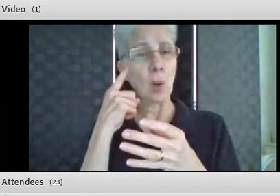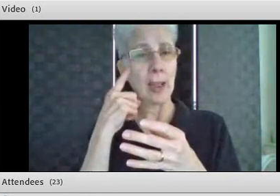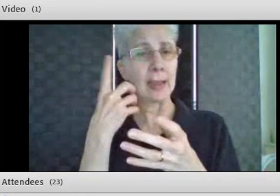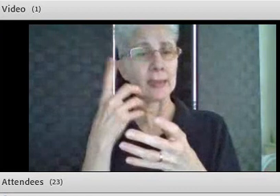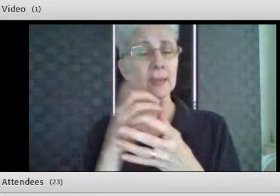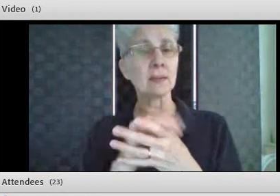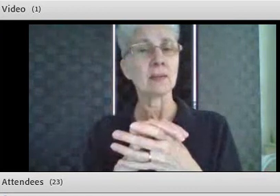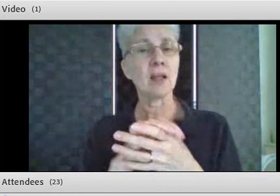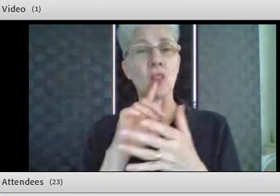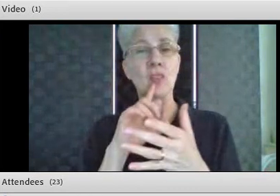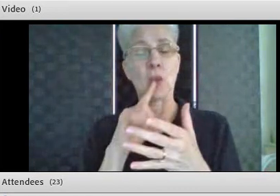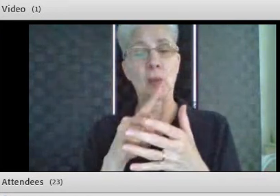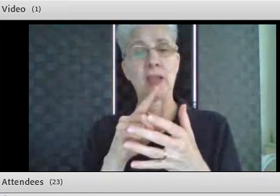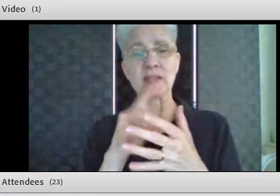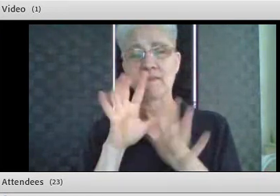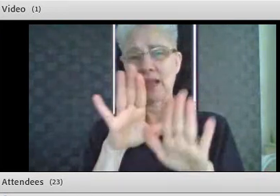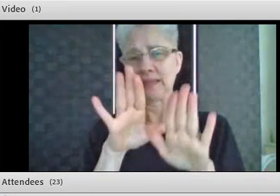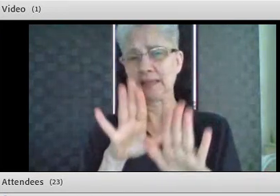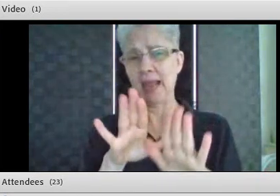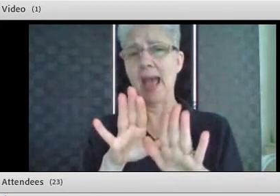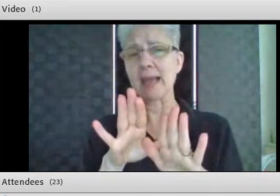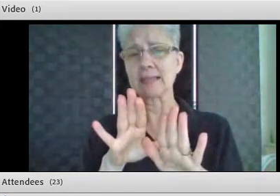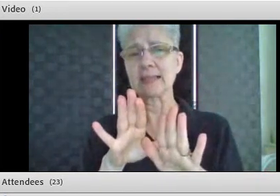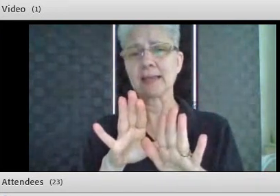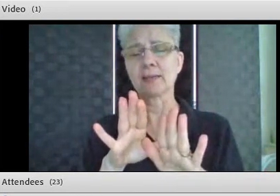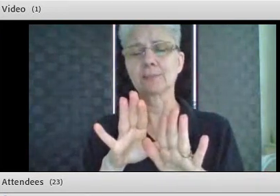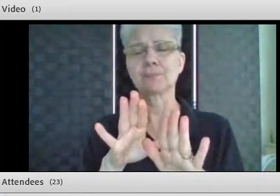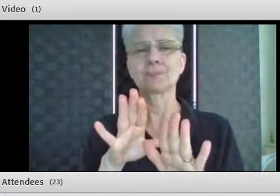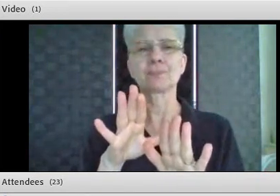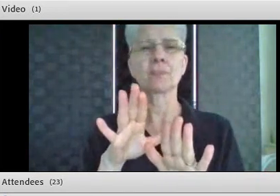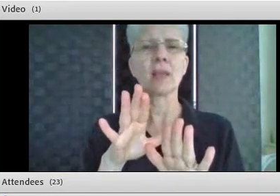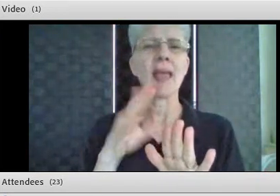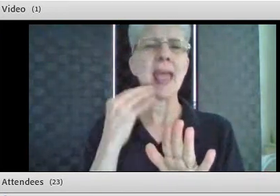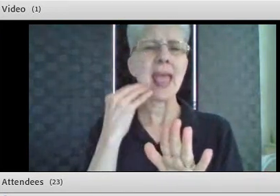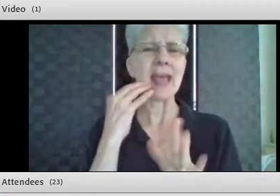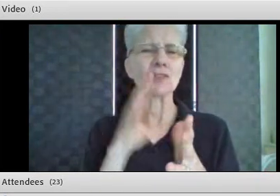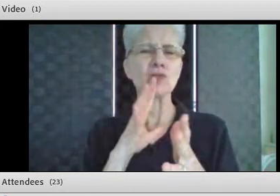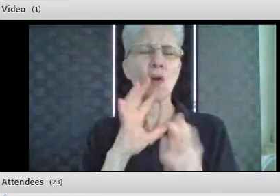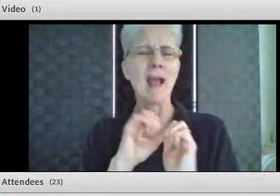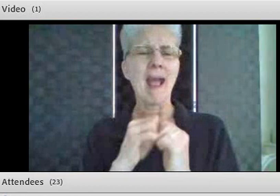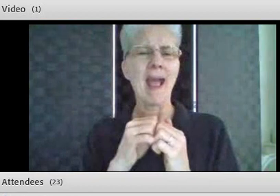There is a really fantastic TED Talk on how practicing music